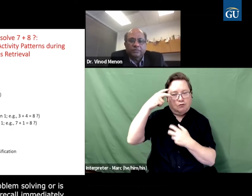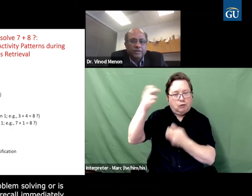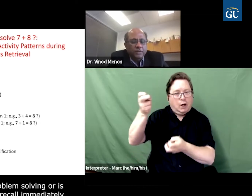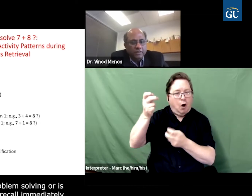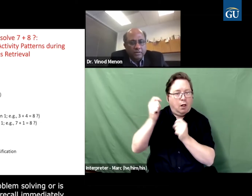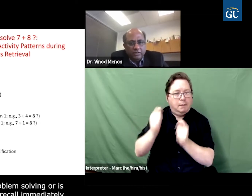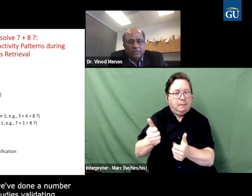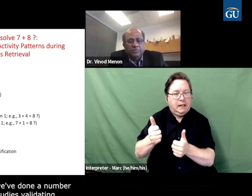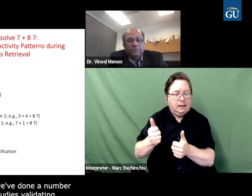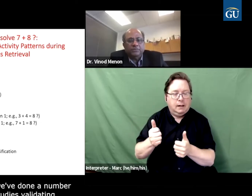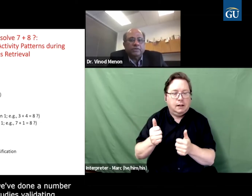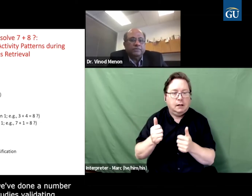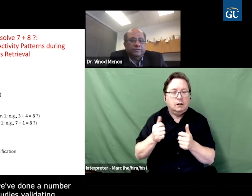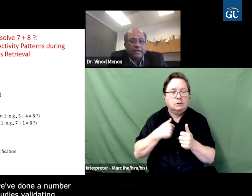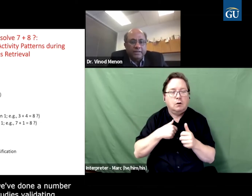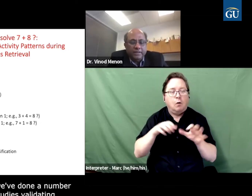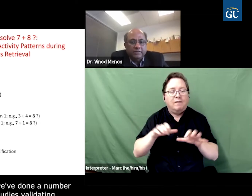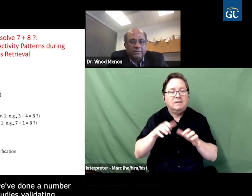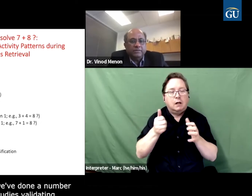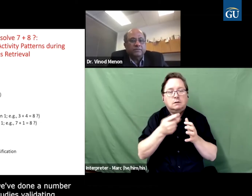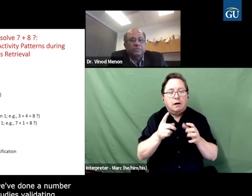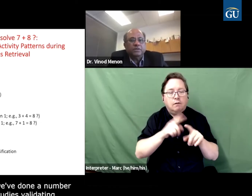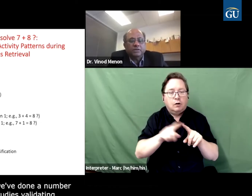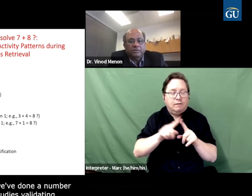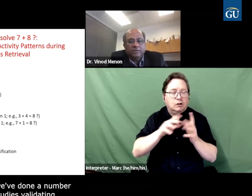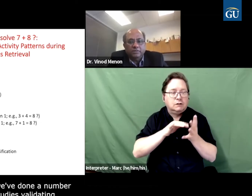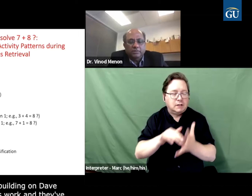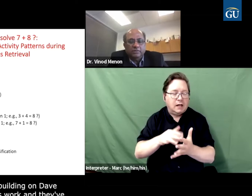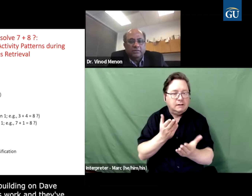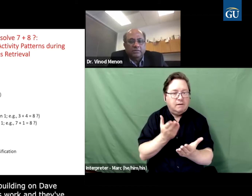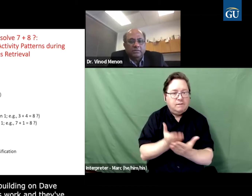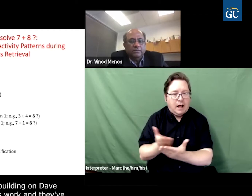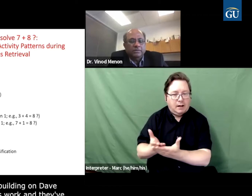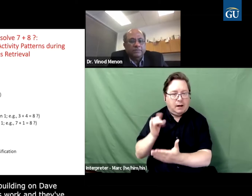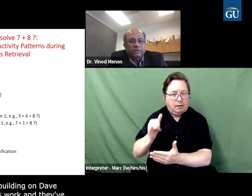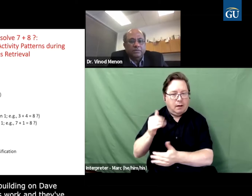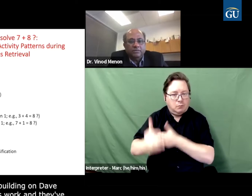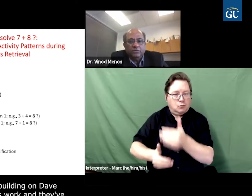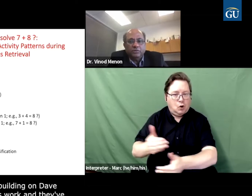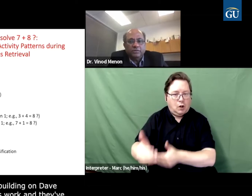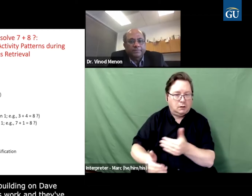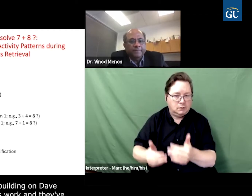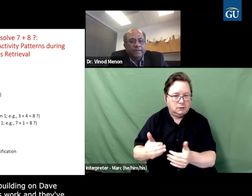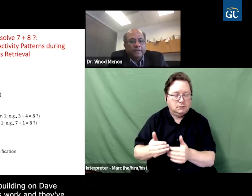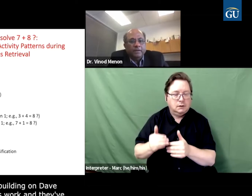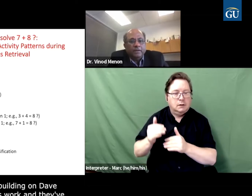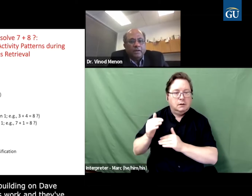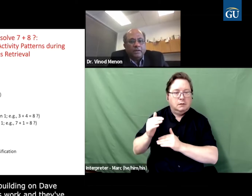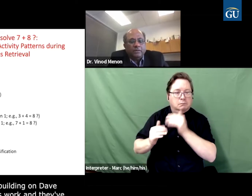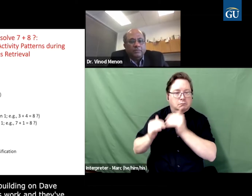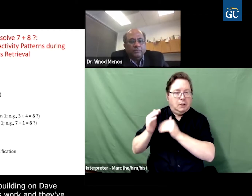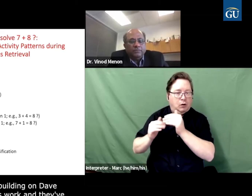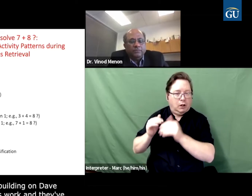immediately and so we've done a number of studies validating this building on